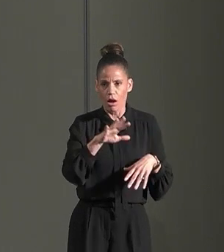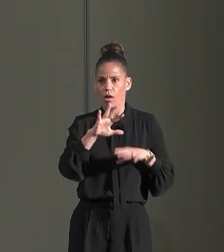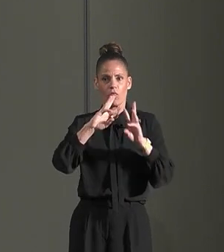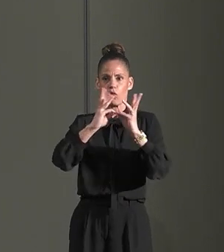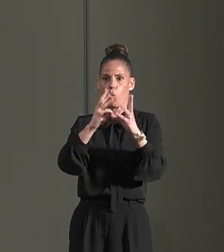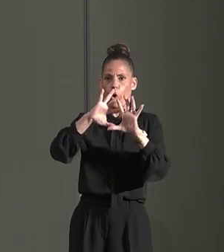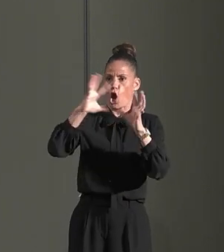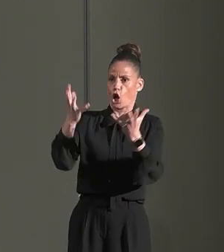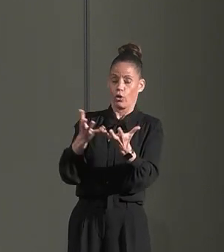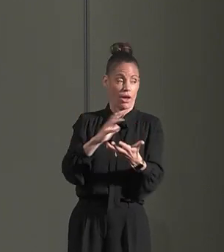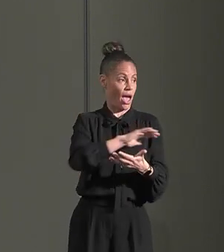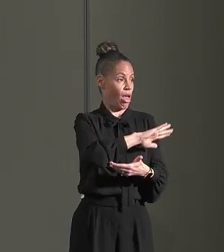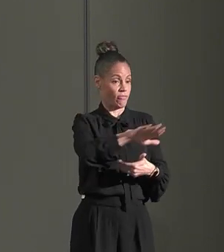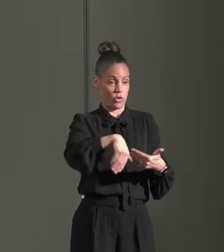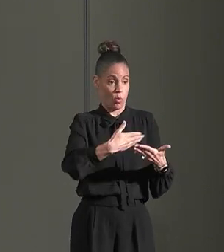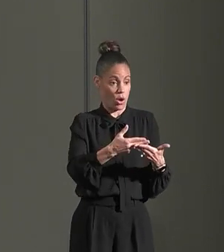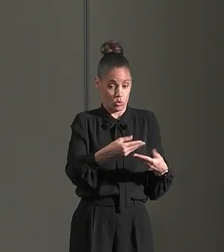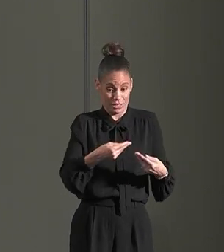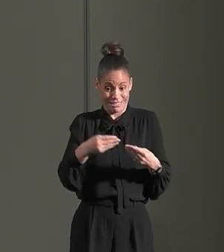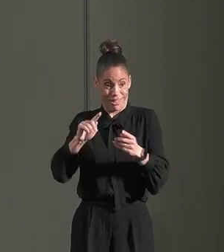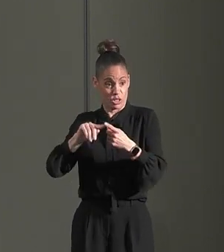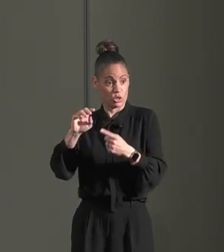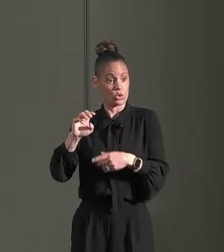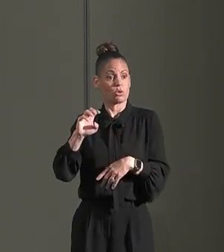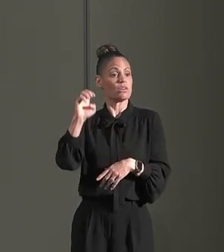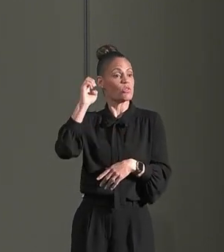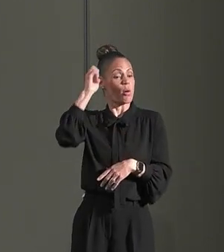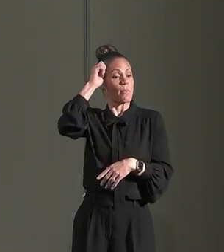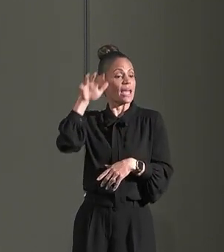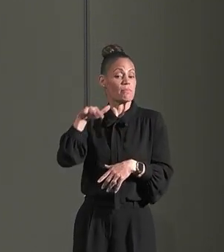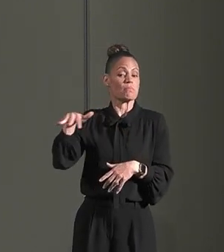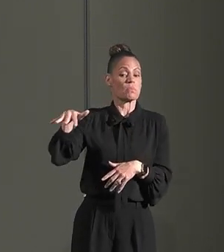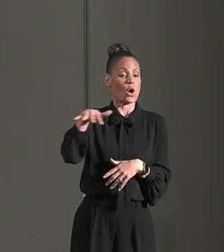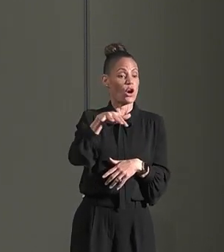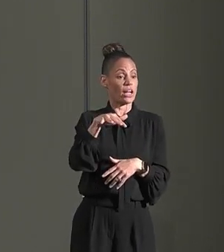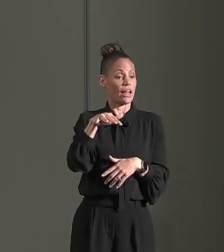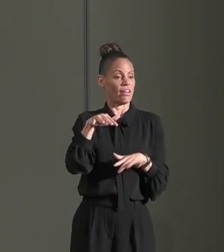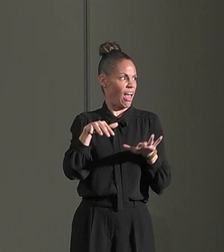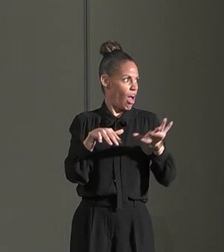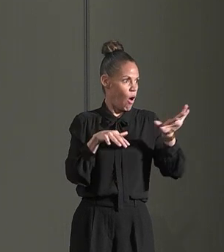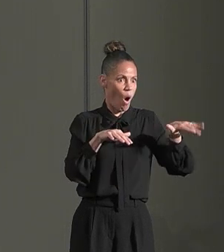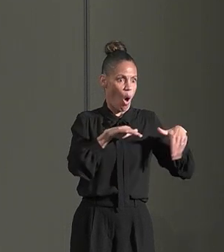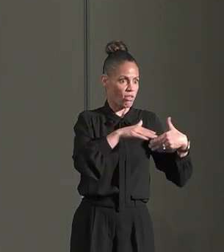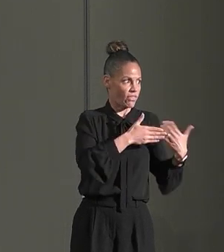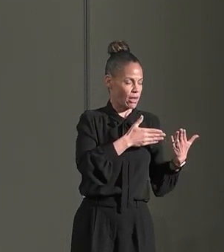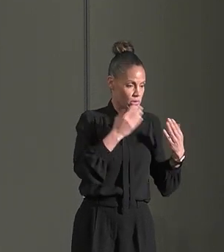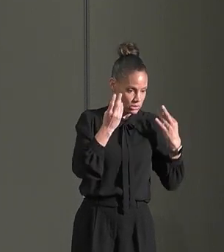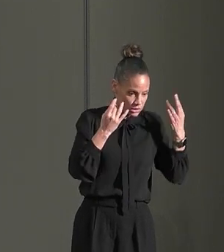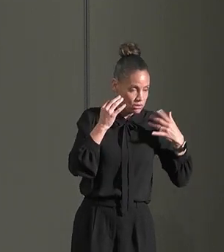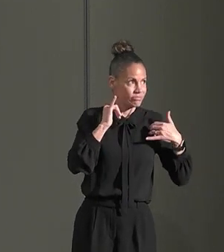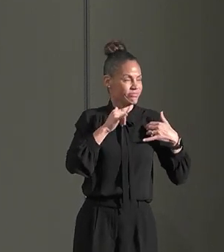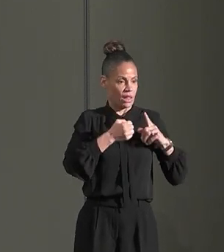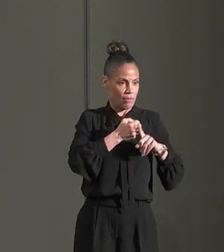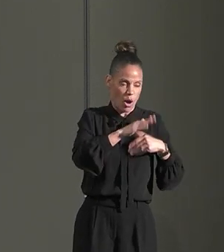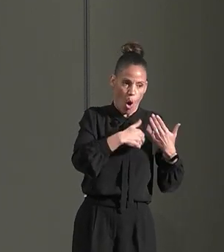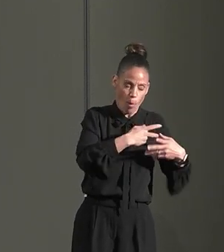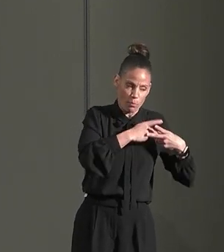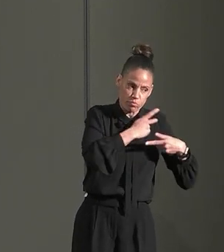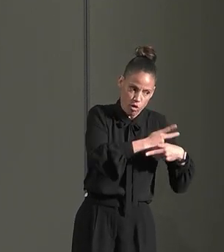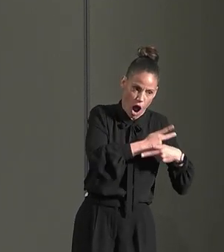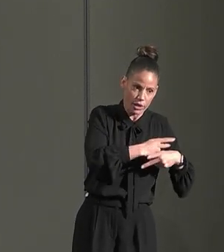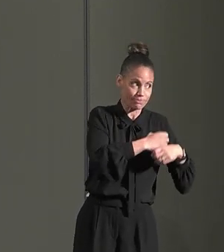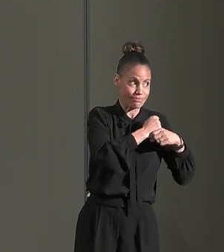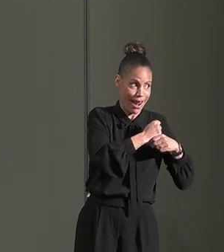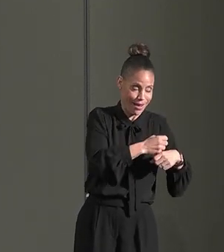sell into the European market, impacting all products, that are being sold in the United